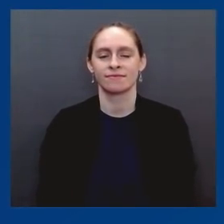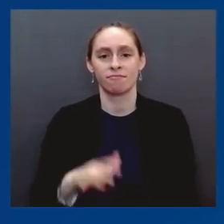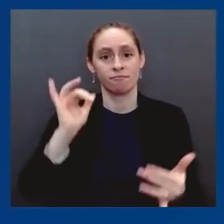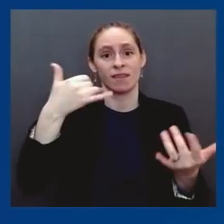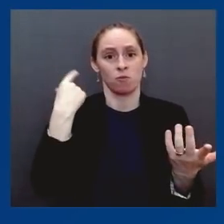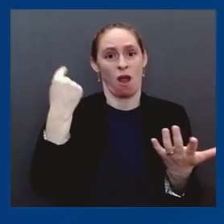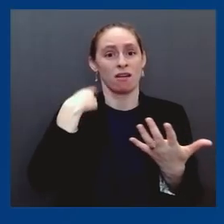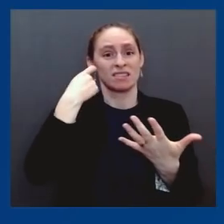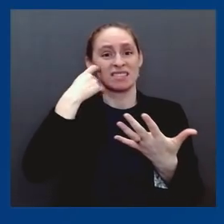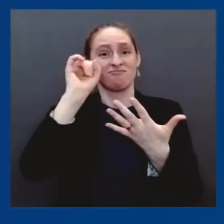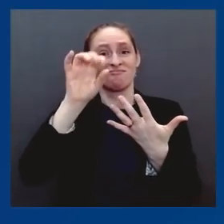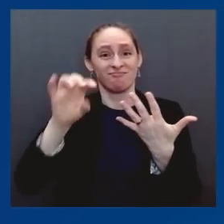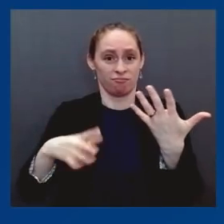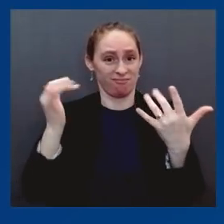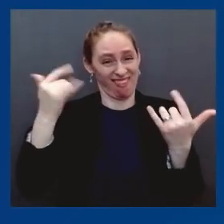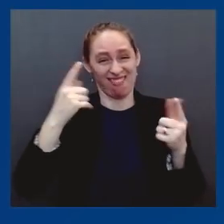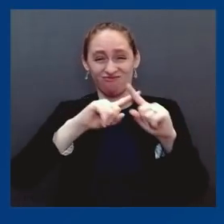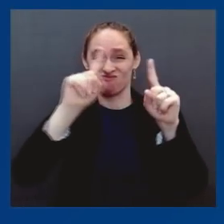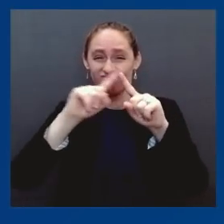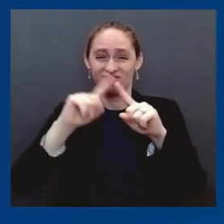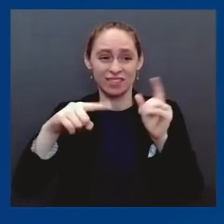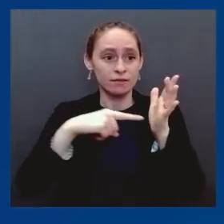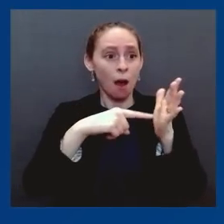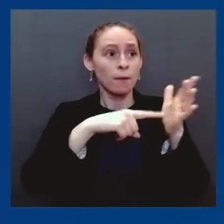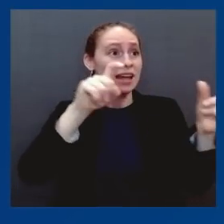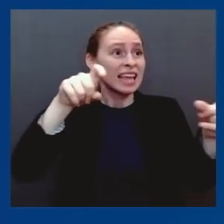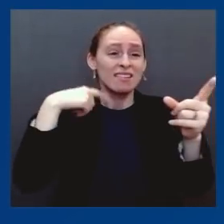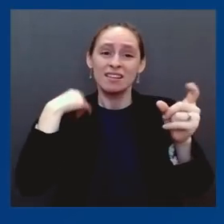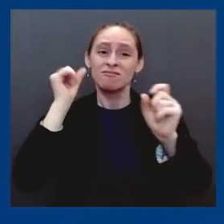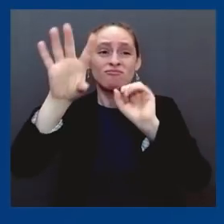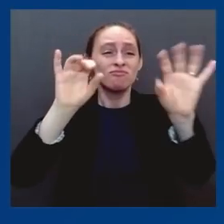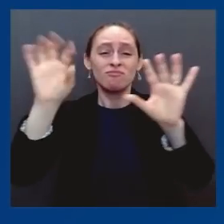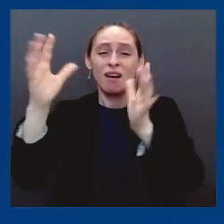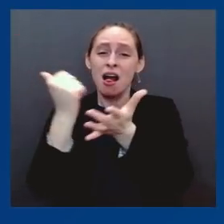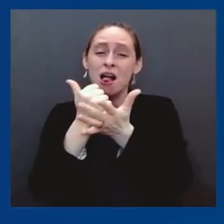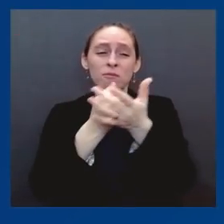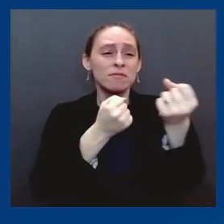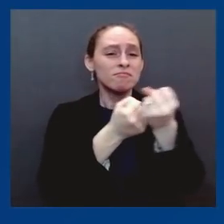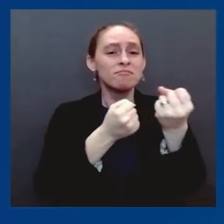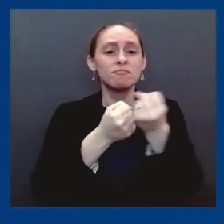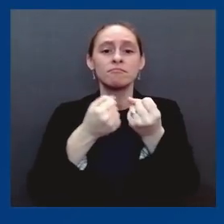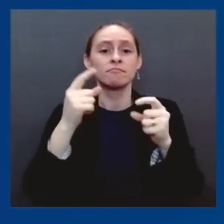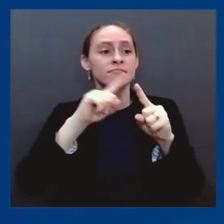administer monoclonal antibody treatments, transport patients, add testing capacity,